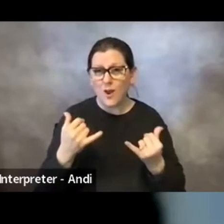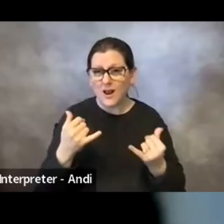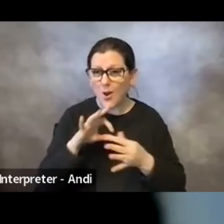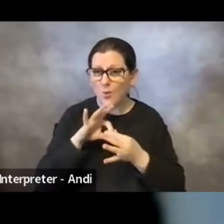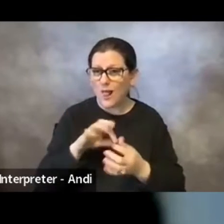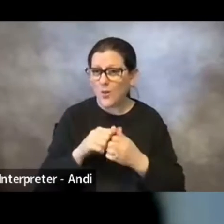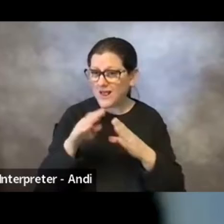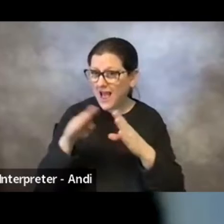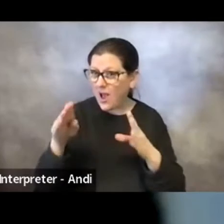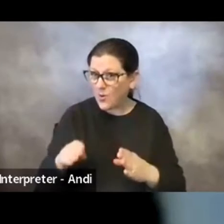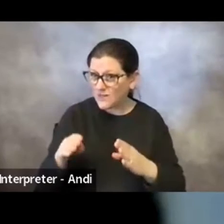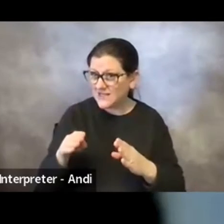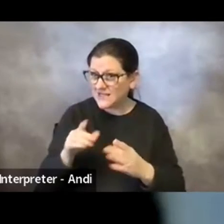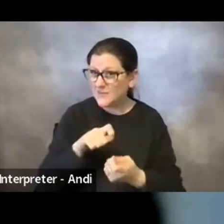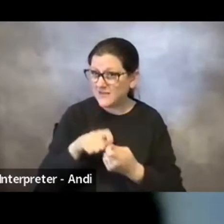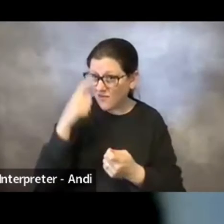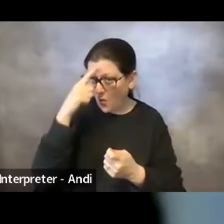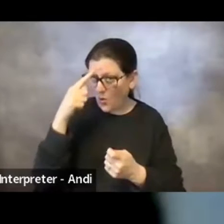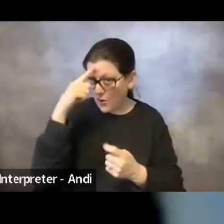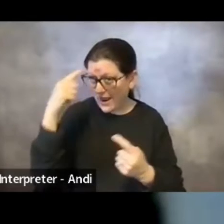brain injury in this criminal legal space?